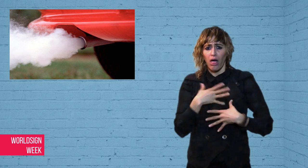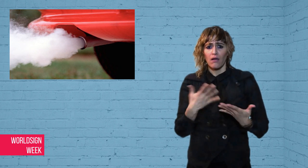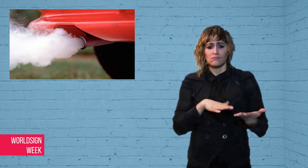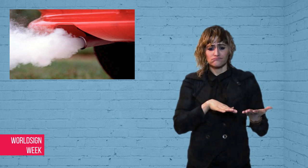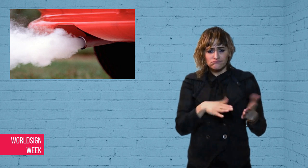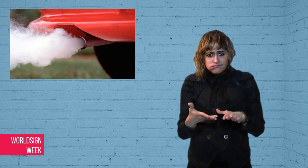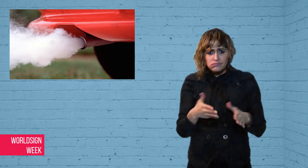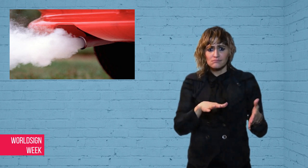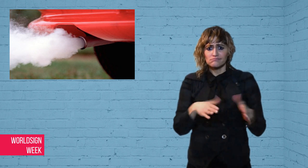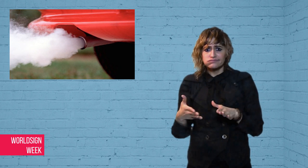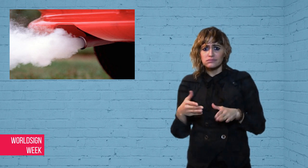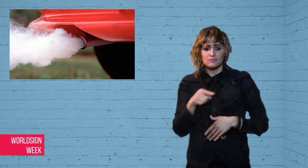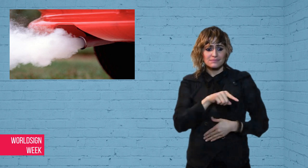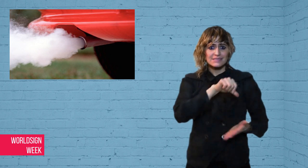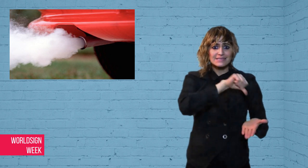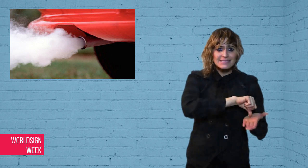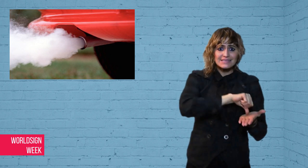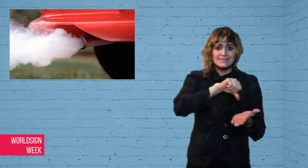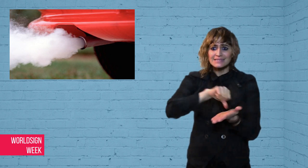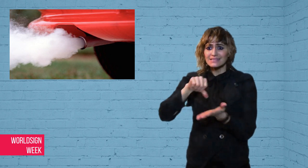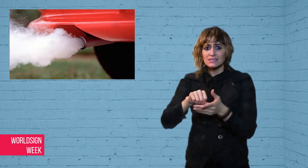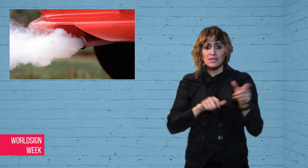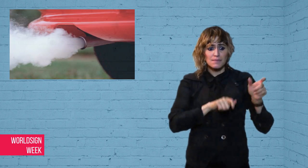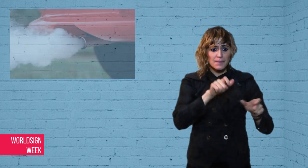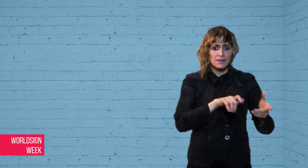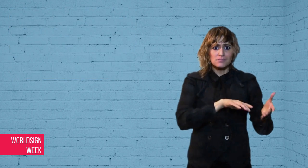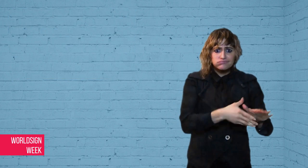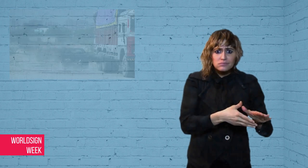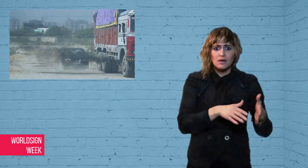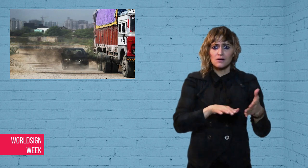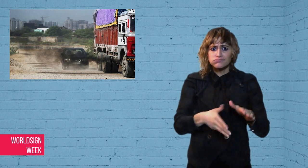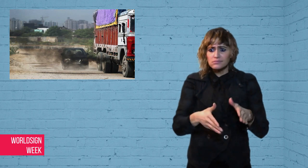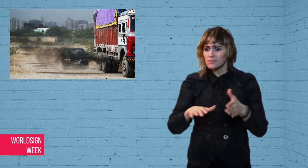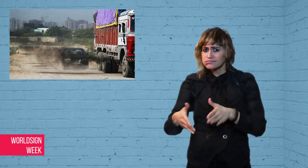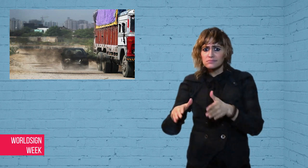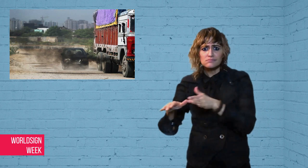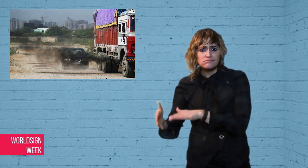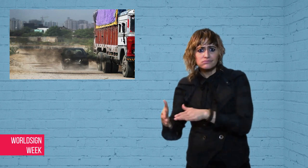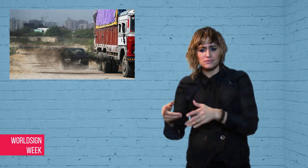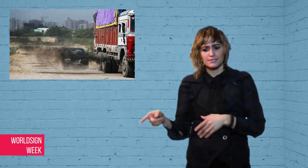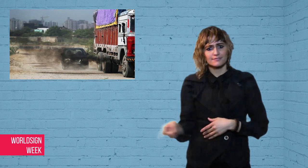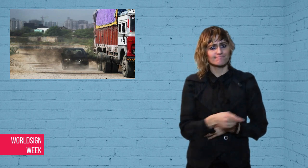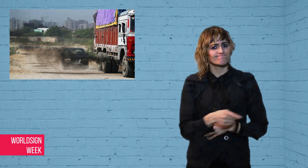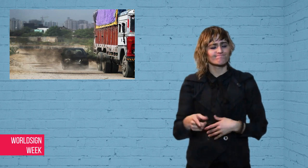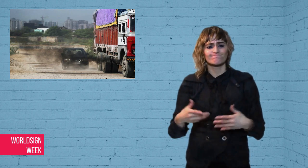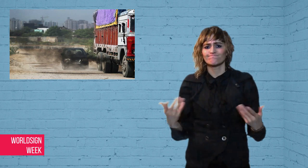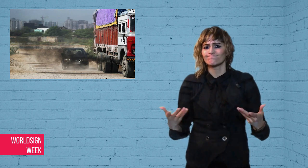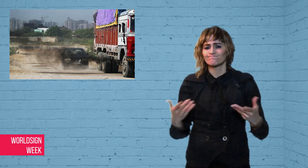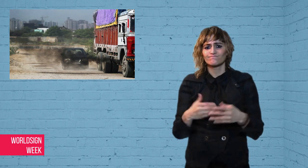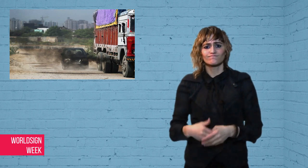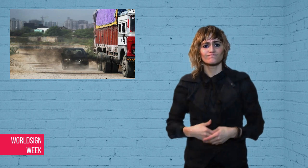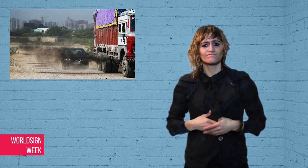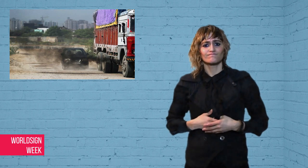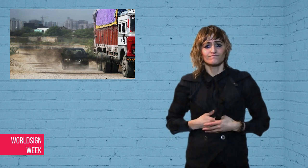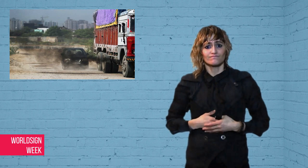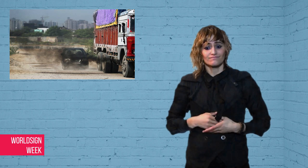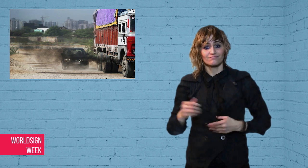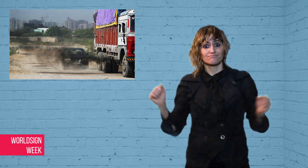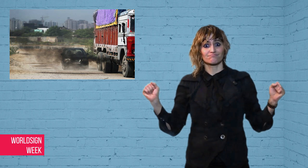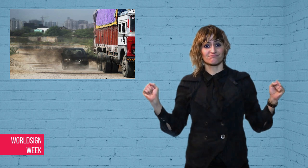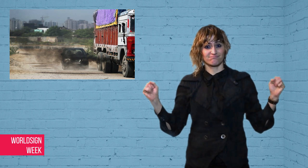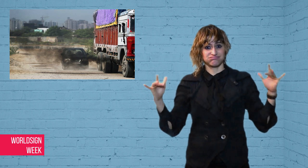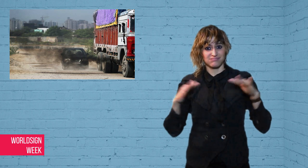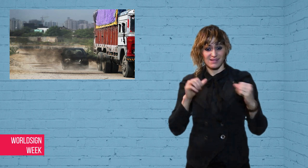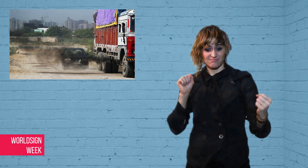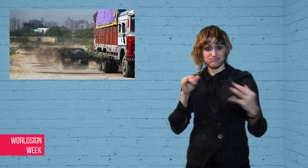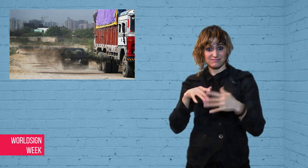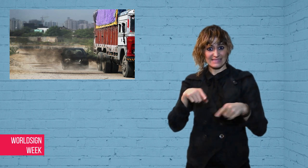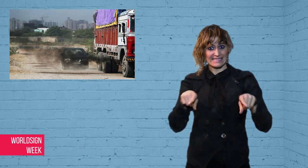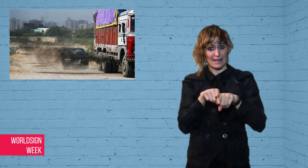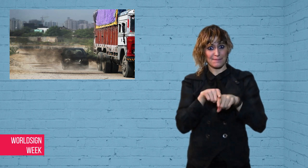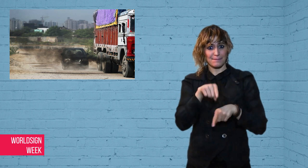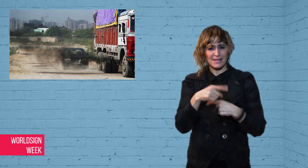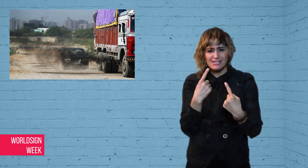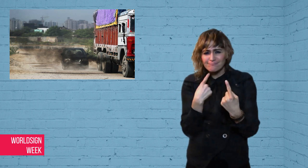and deaths of their citizens.